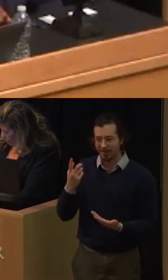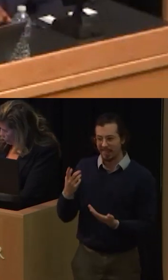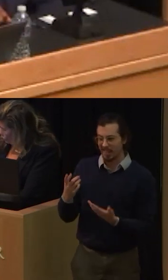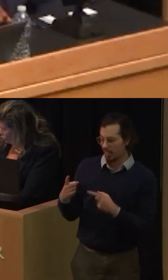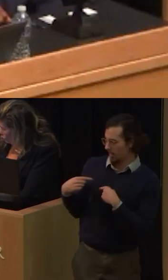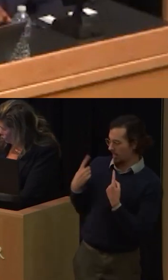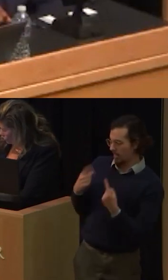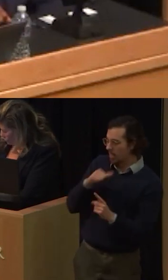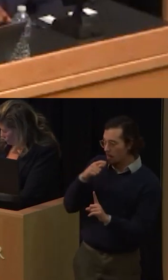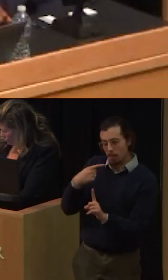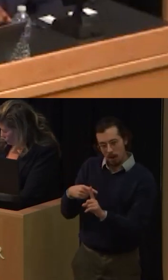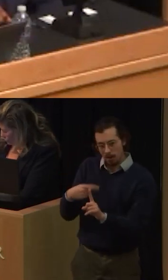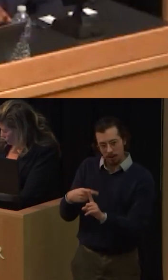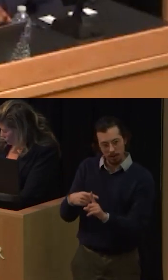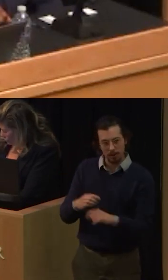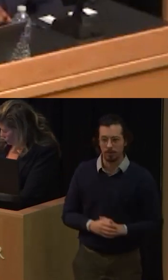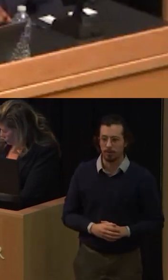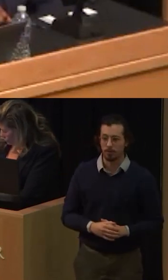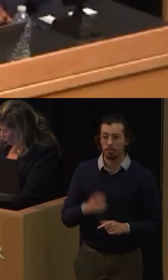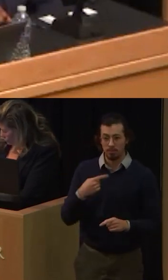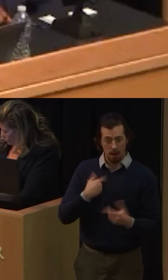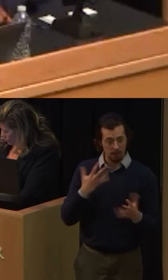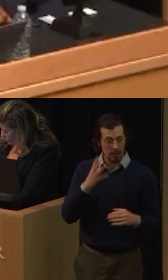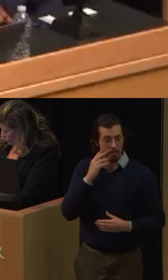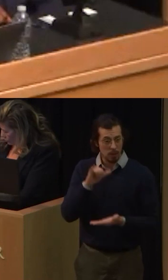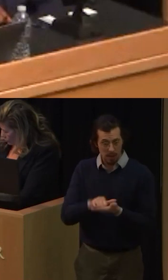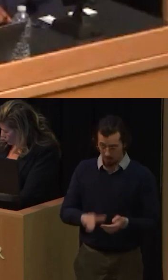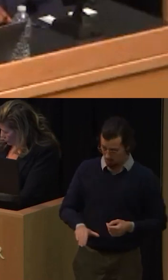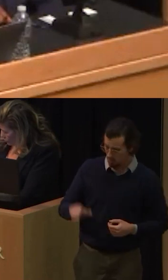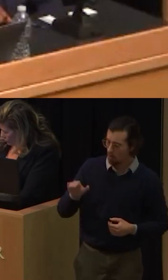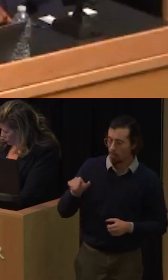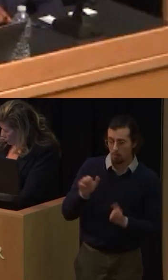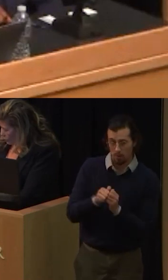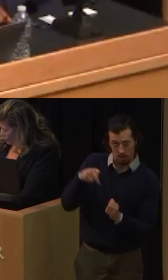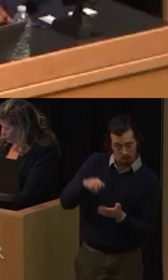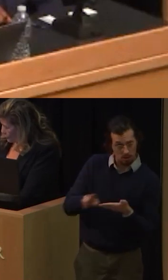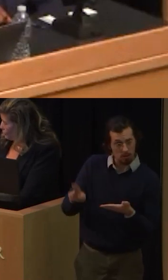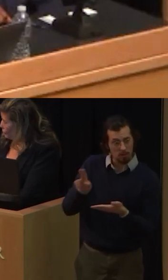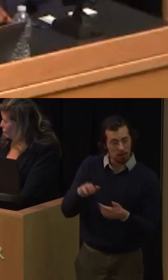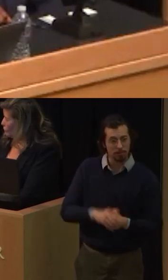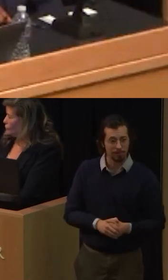as a university. I experienced that too growing up with this university at a different time.